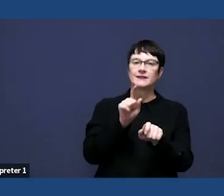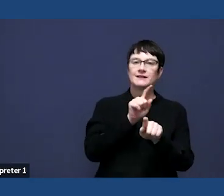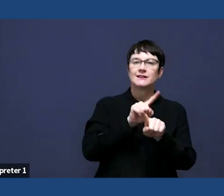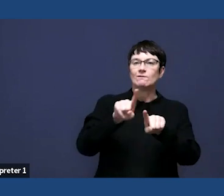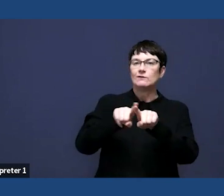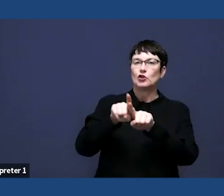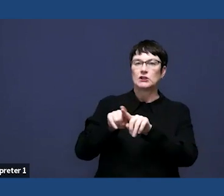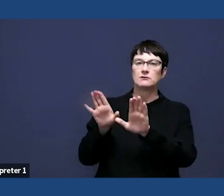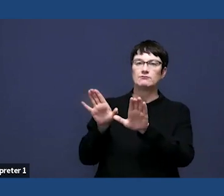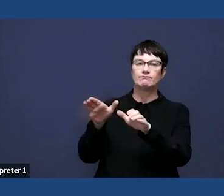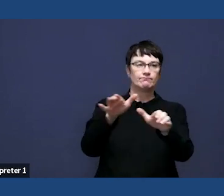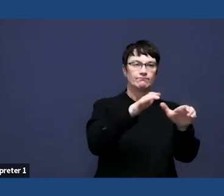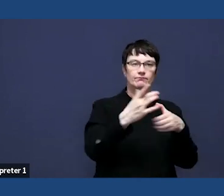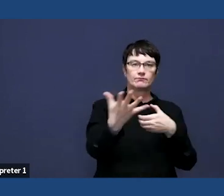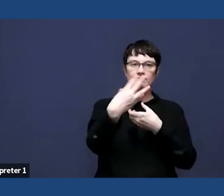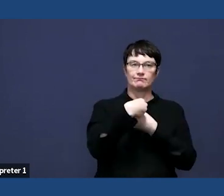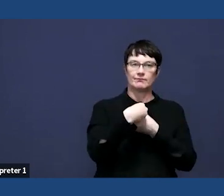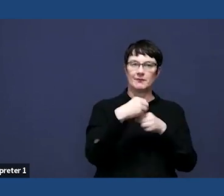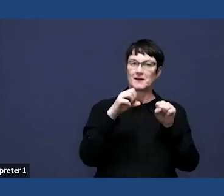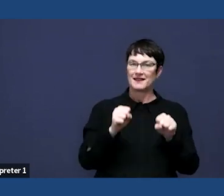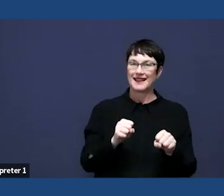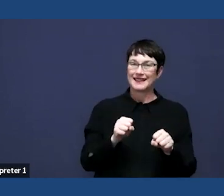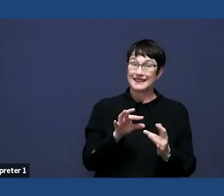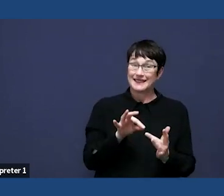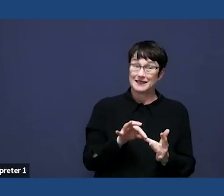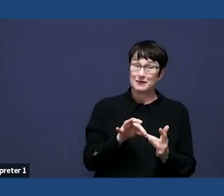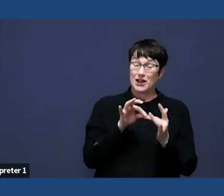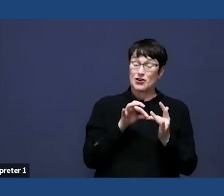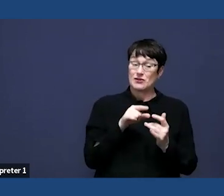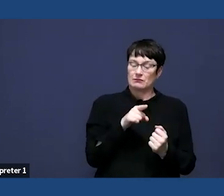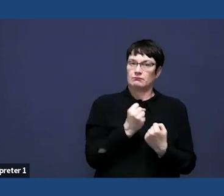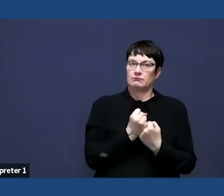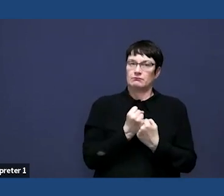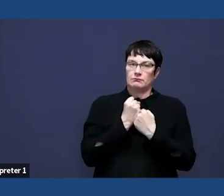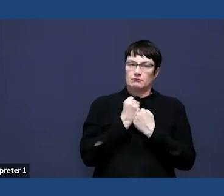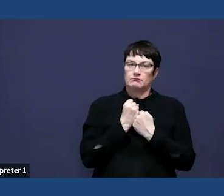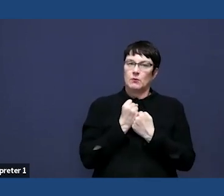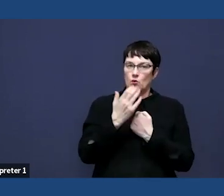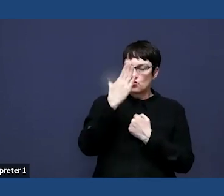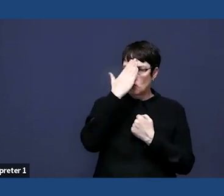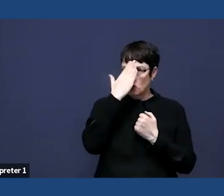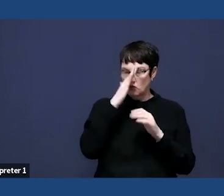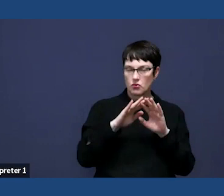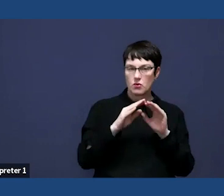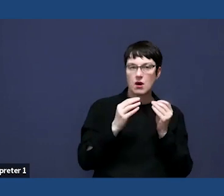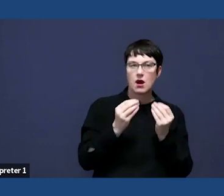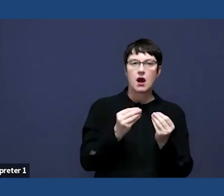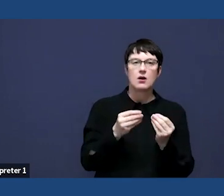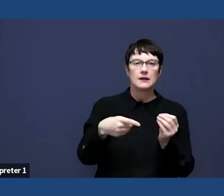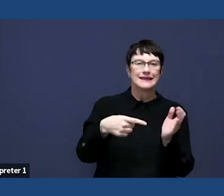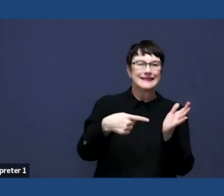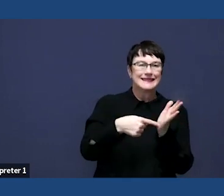opportunity, especially on the technology side, to drive that kind of actioning versus